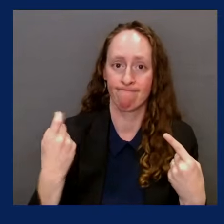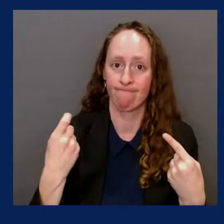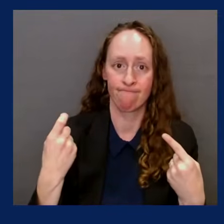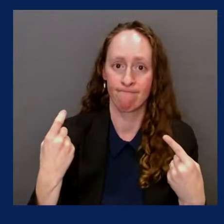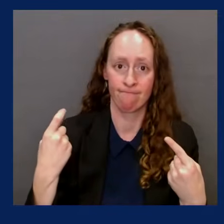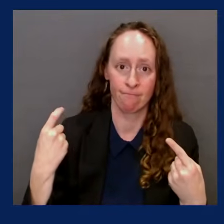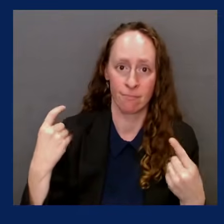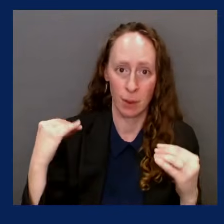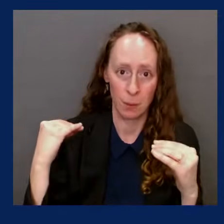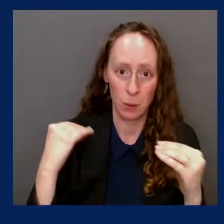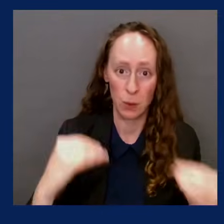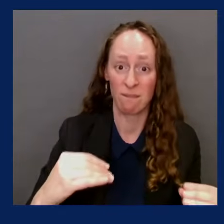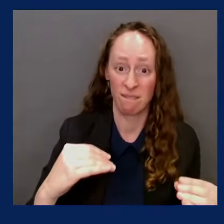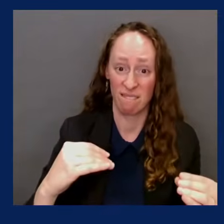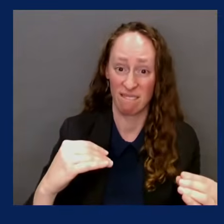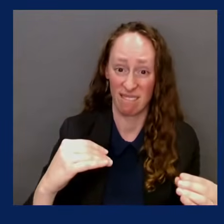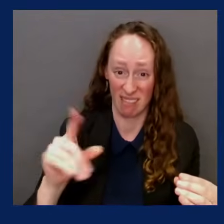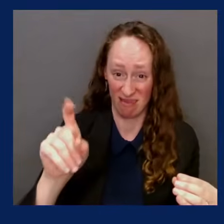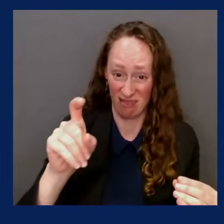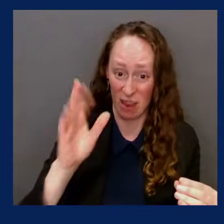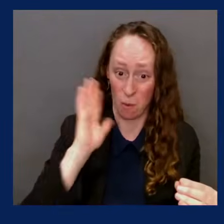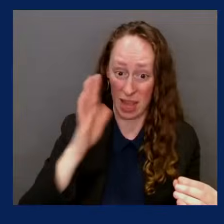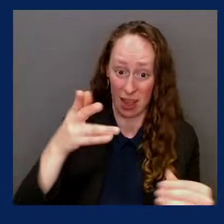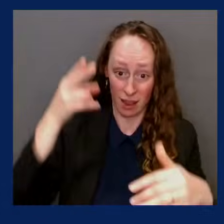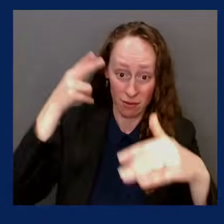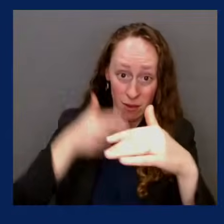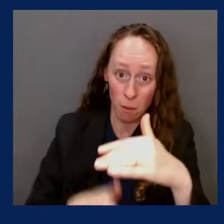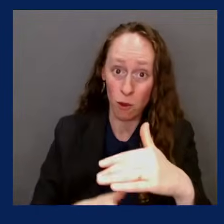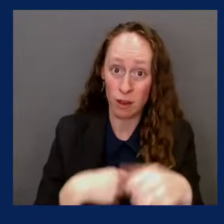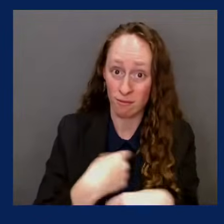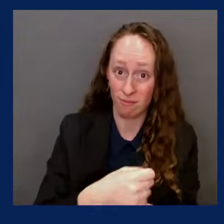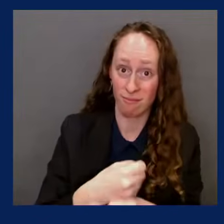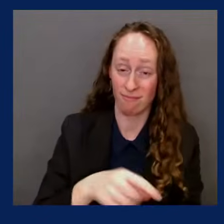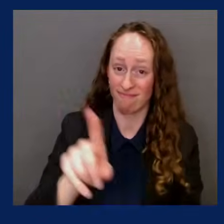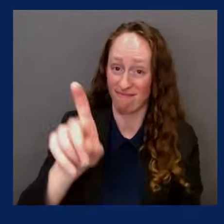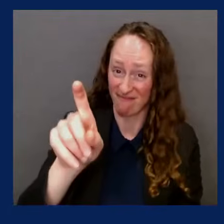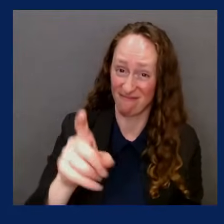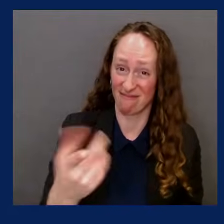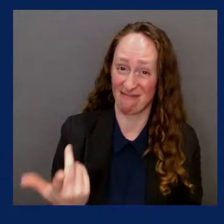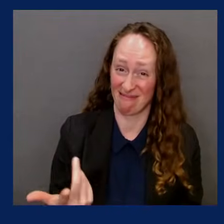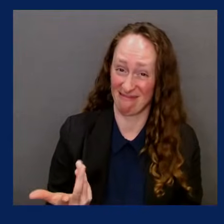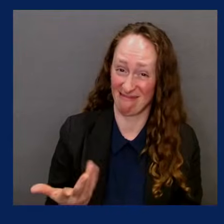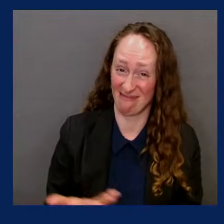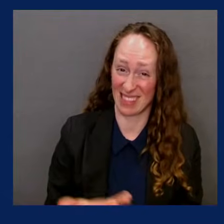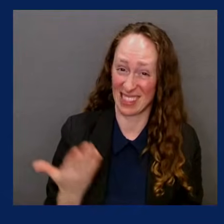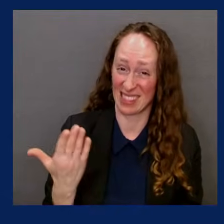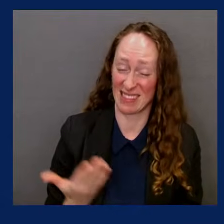that the dysfunction makes the U.S. a less reliable partner? Prime Minister Albanese: I regard the United States